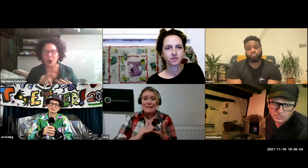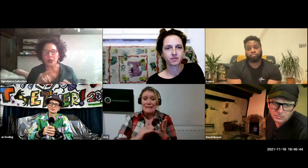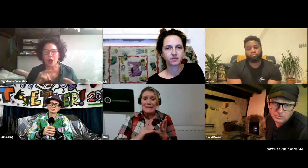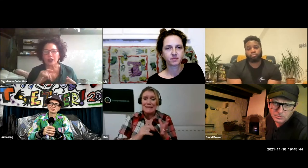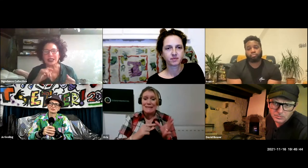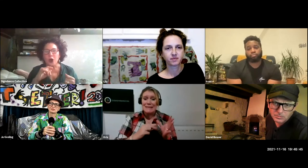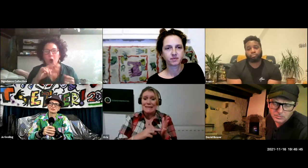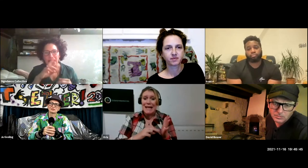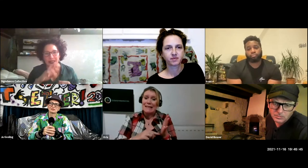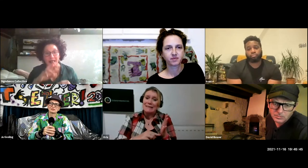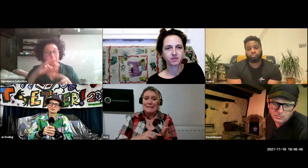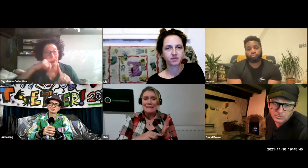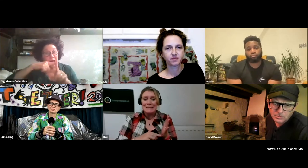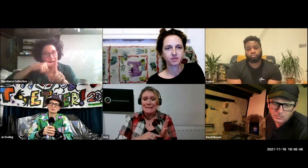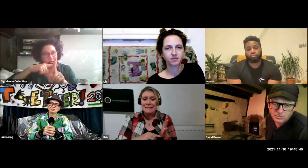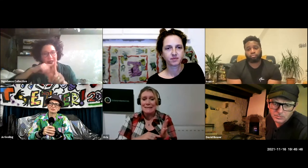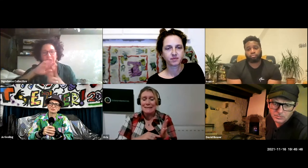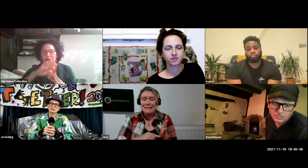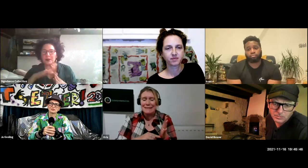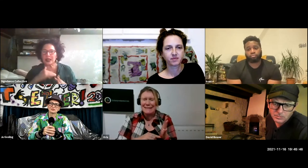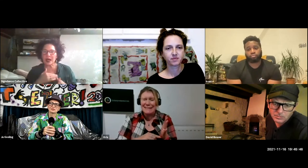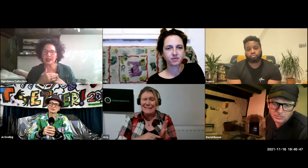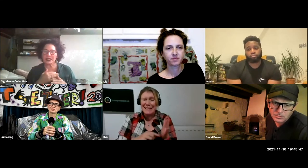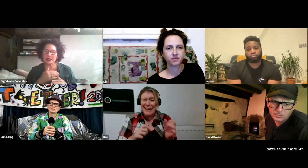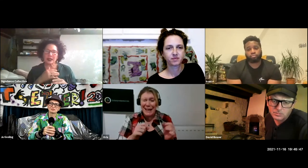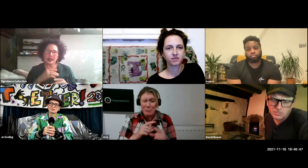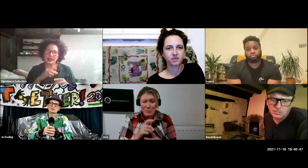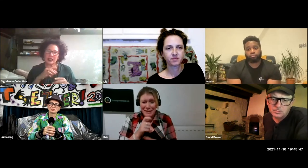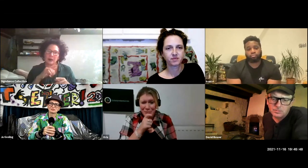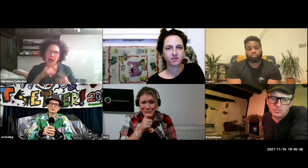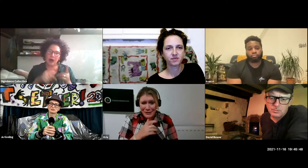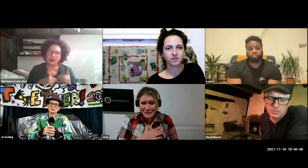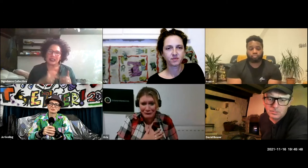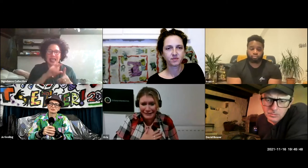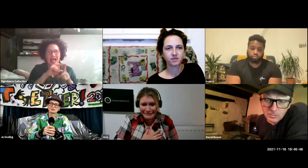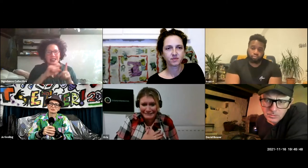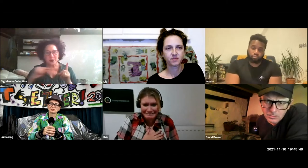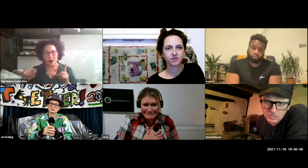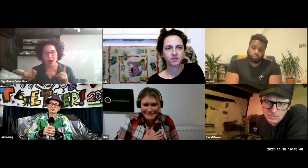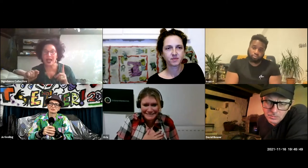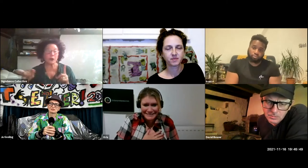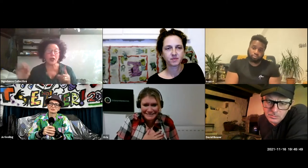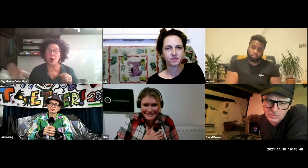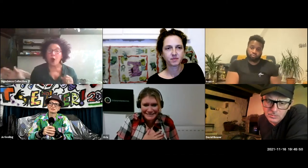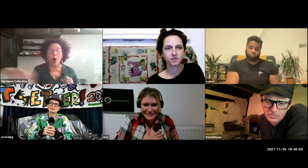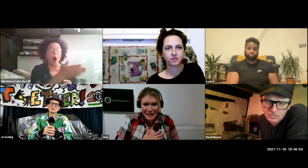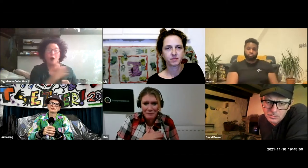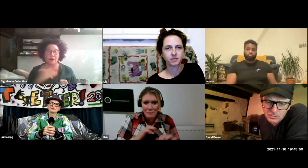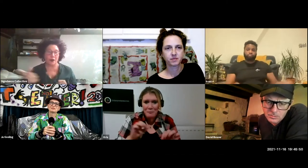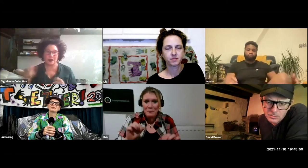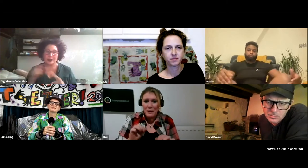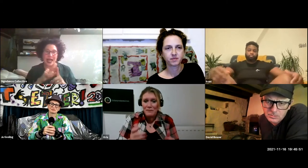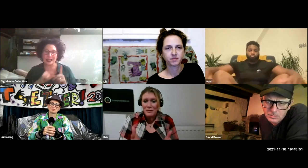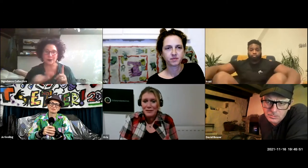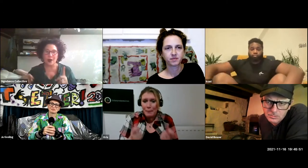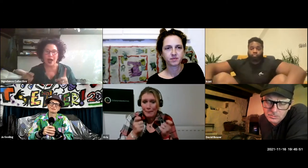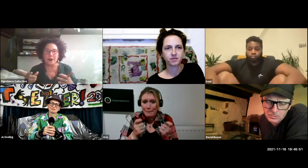interviewed them about what, where they are from, what does their home mean to